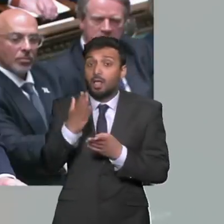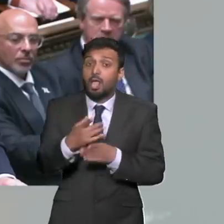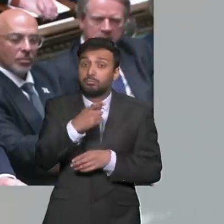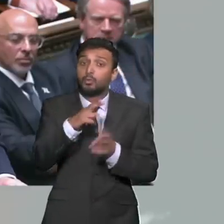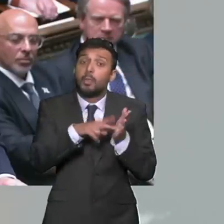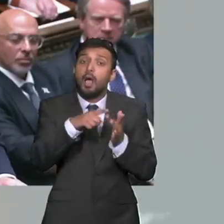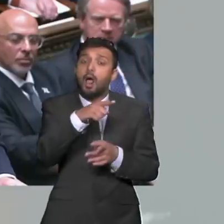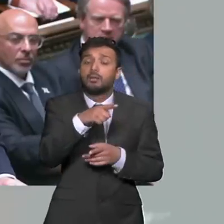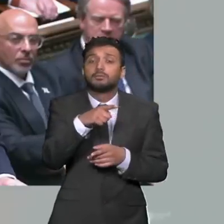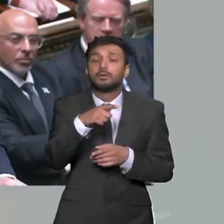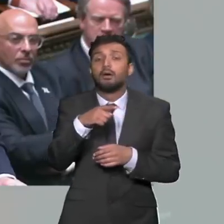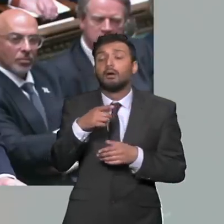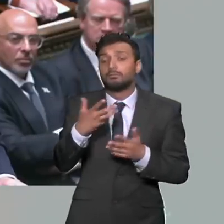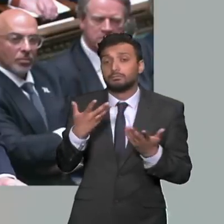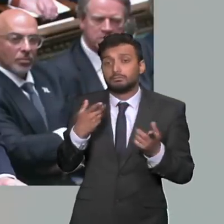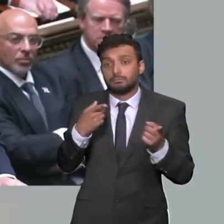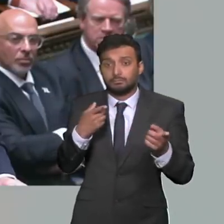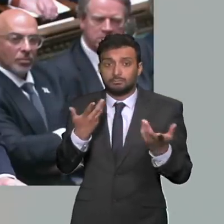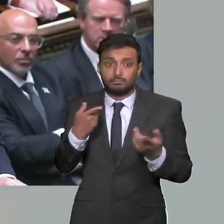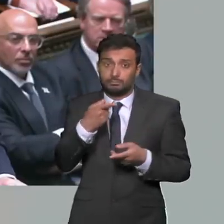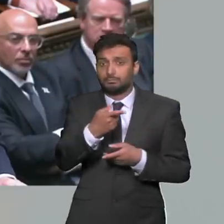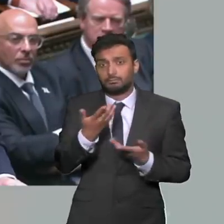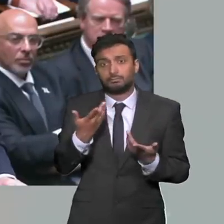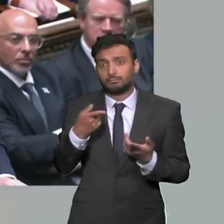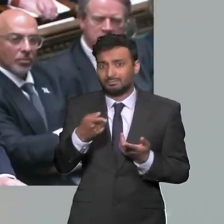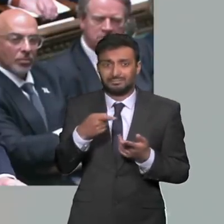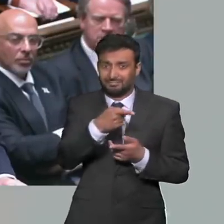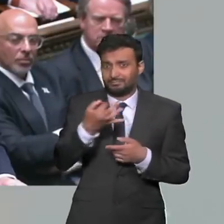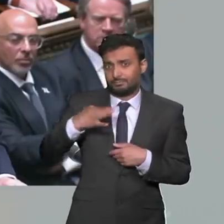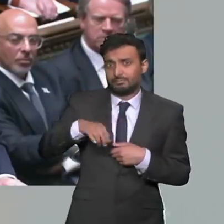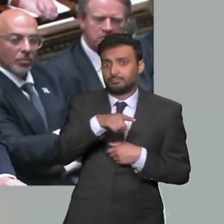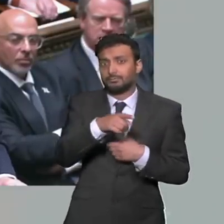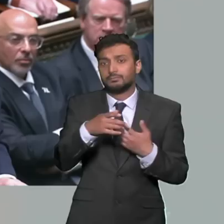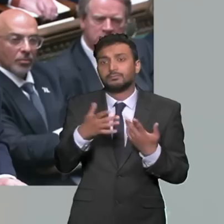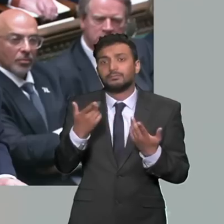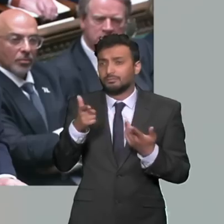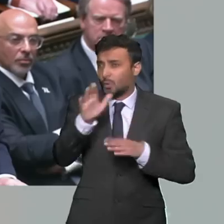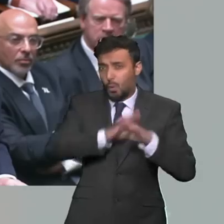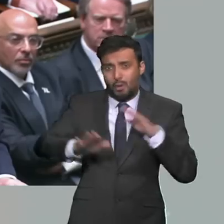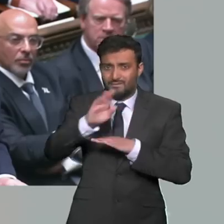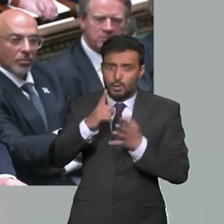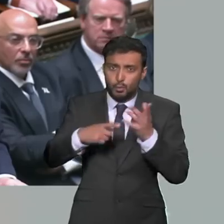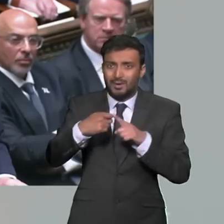in tackling the issues that we all face across the UK, if Stormont were to be restored.